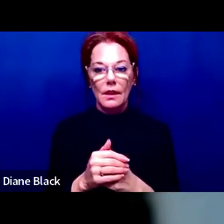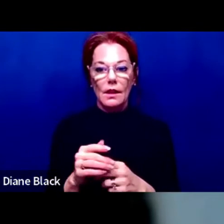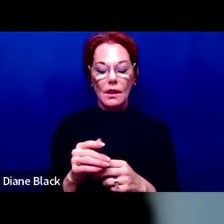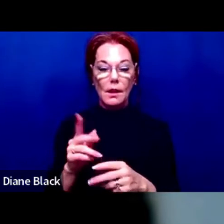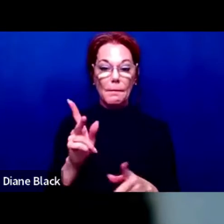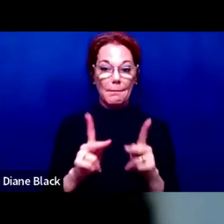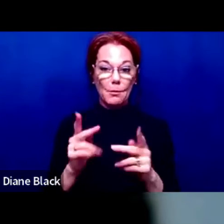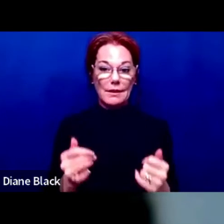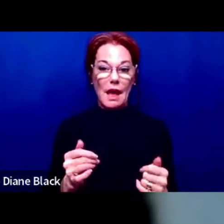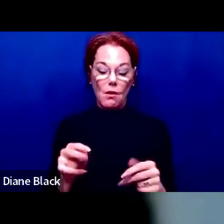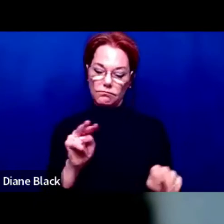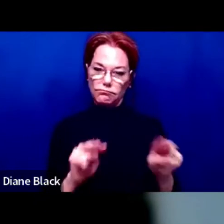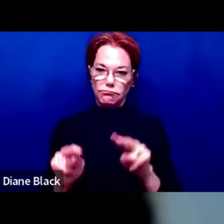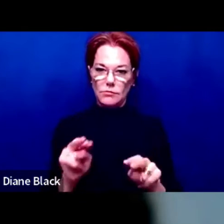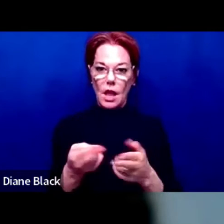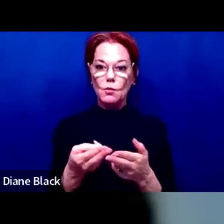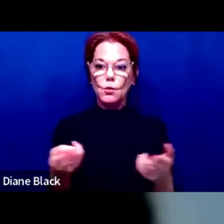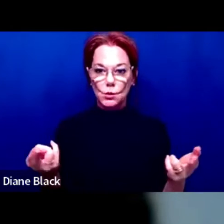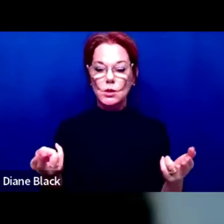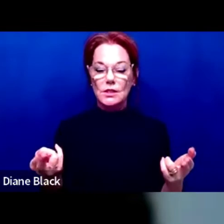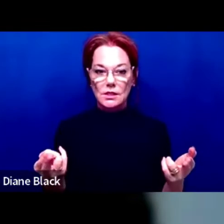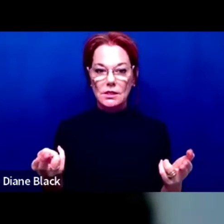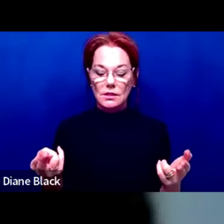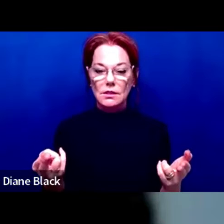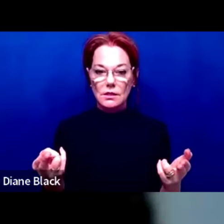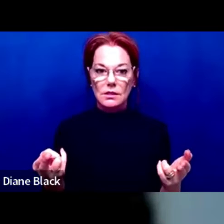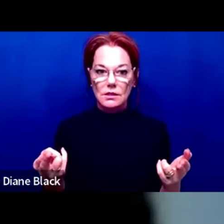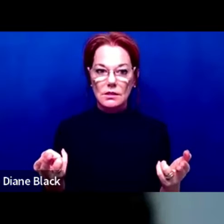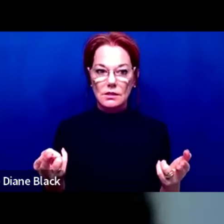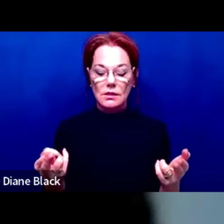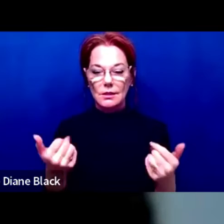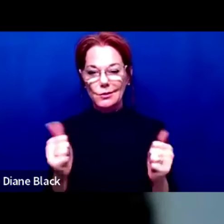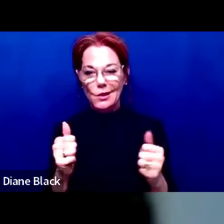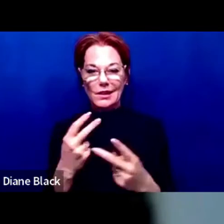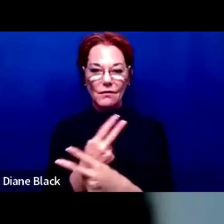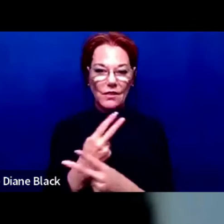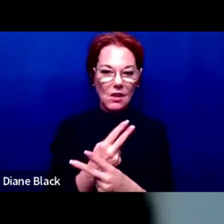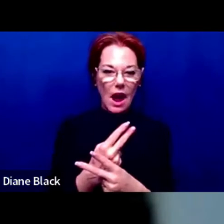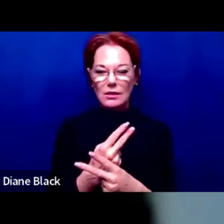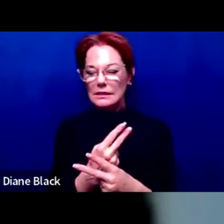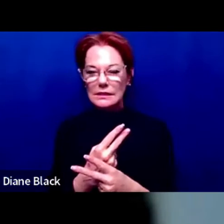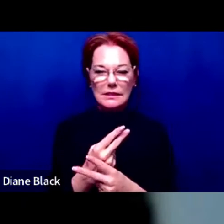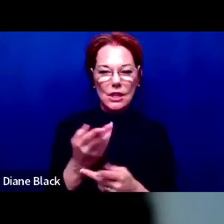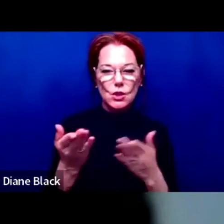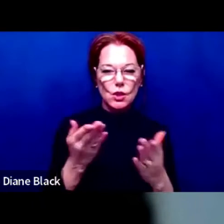resources and, and trying to figure out exactly what are service gaps? And how could we do that the referral piece that